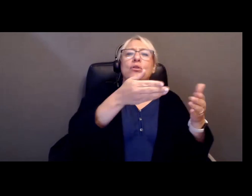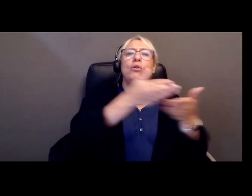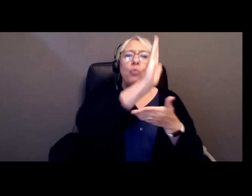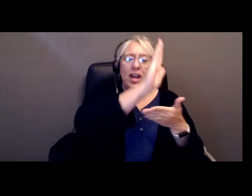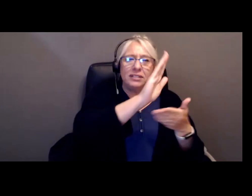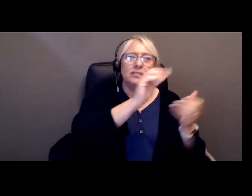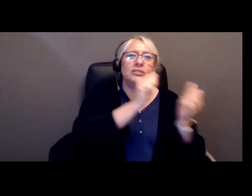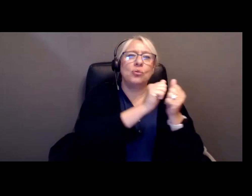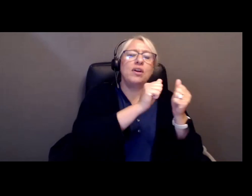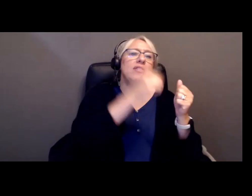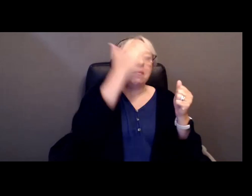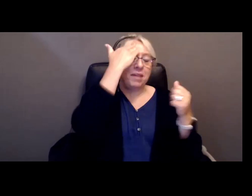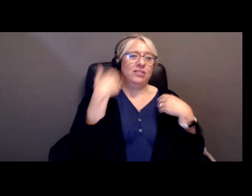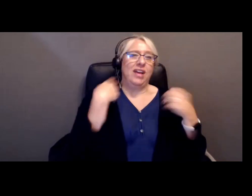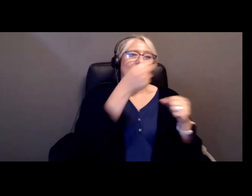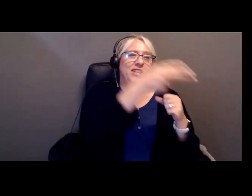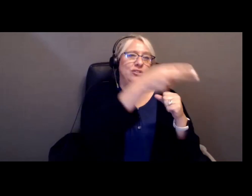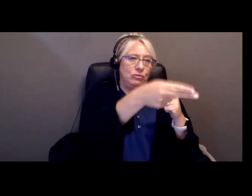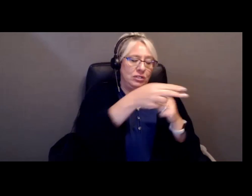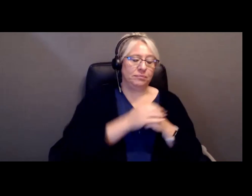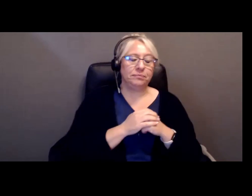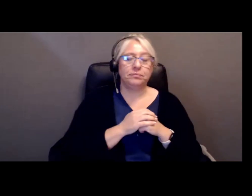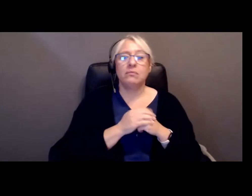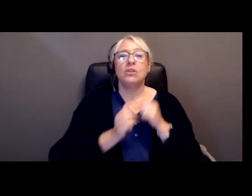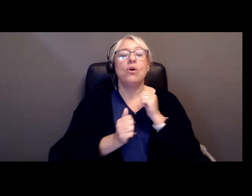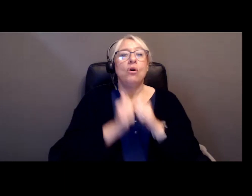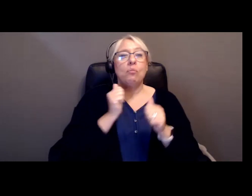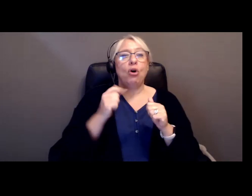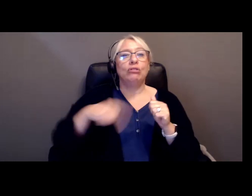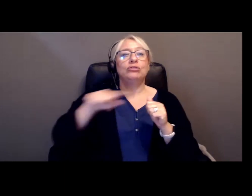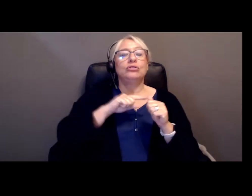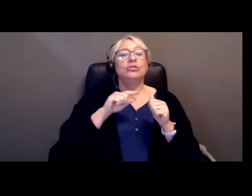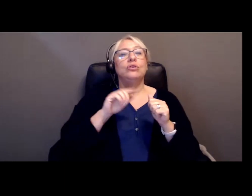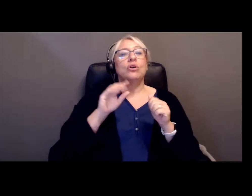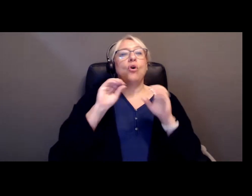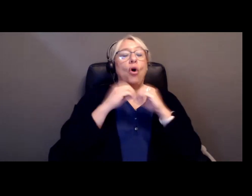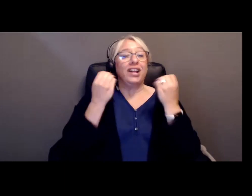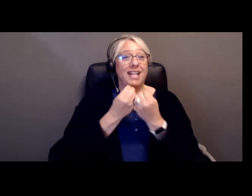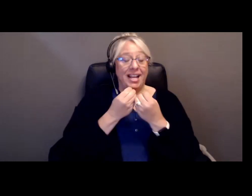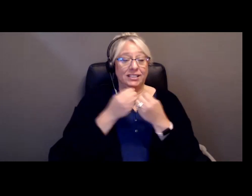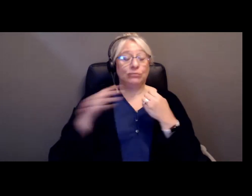histories. So most of the peer organizations across the province were fighting this and so